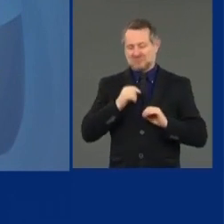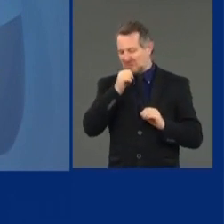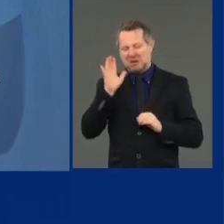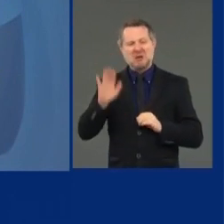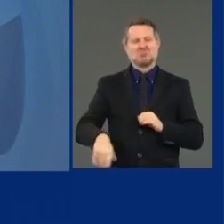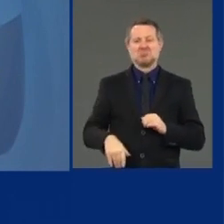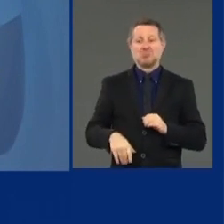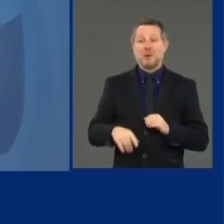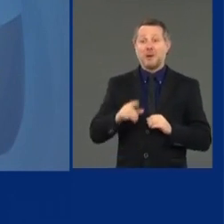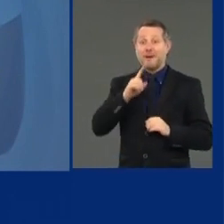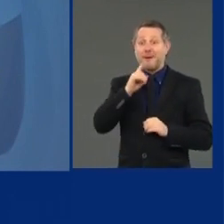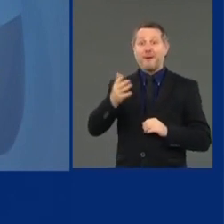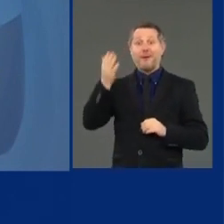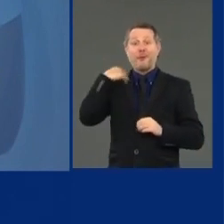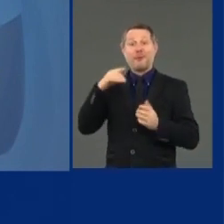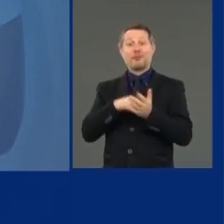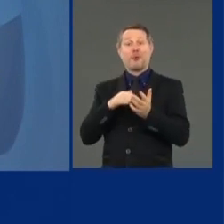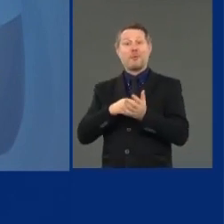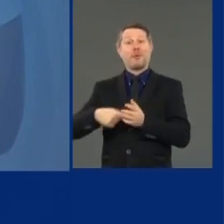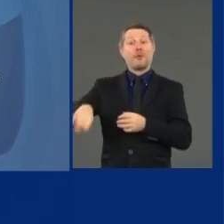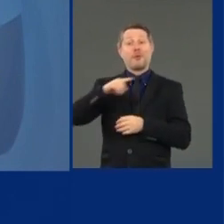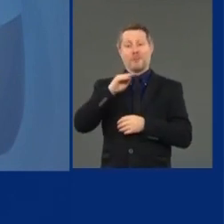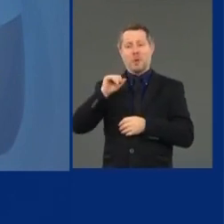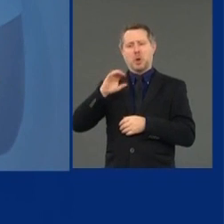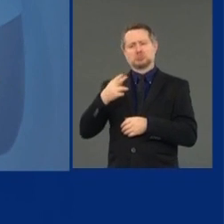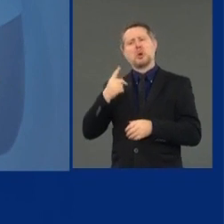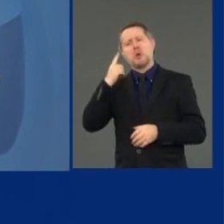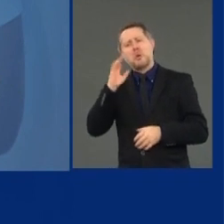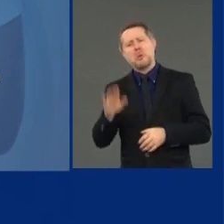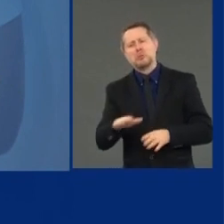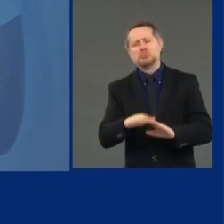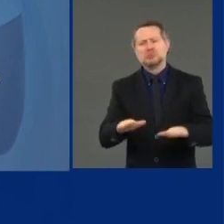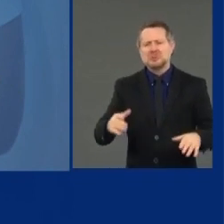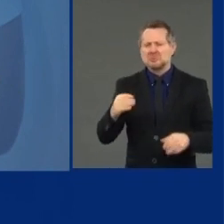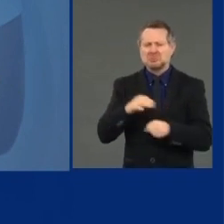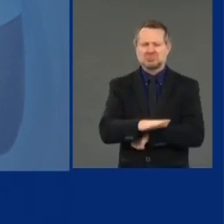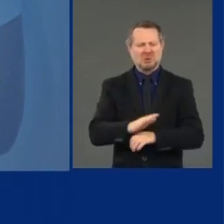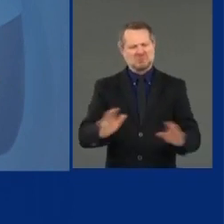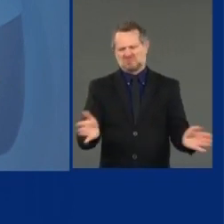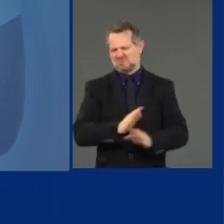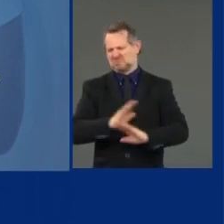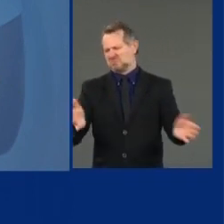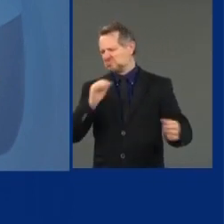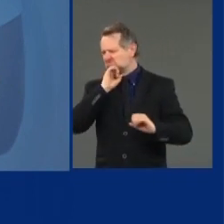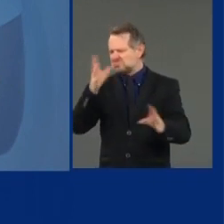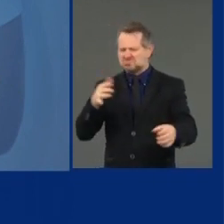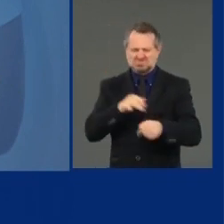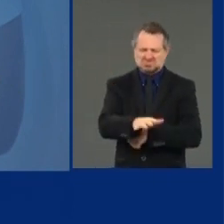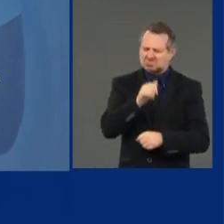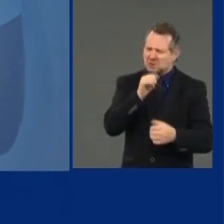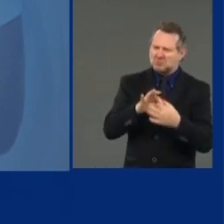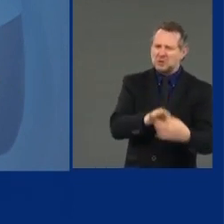WE WERE TOLD EARLY ON THAT CHILDREN ARE NOT AFFECTED BY